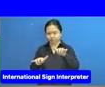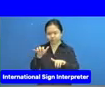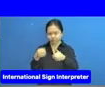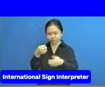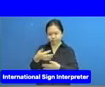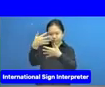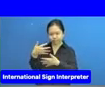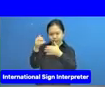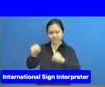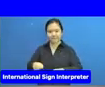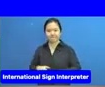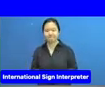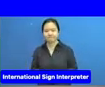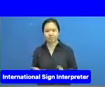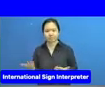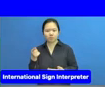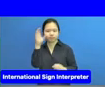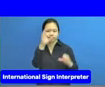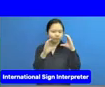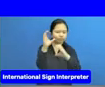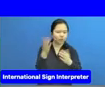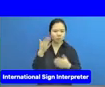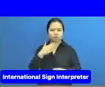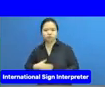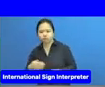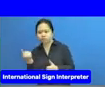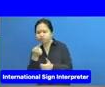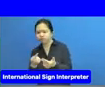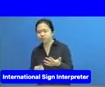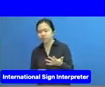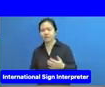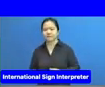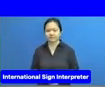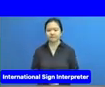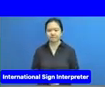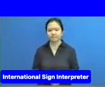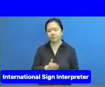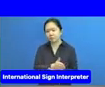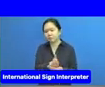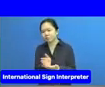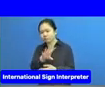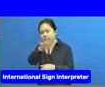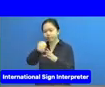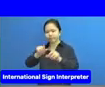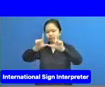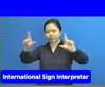from it or what you're looking for. You can indicate the topics you're working on and so on. And as you see here, the main contact information